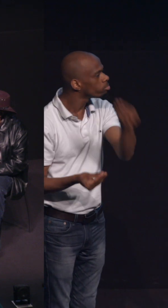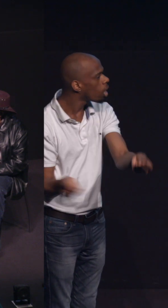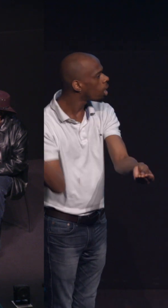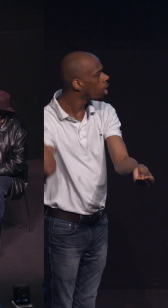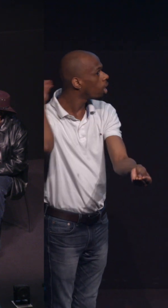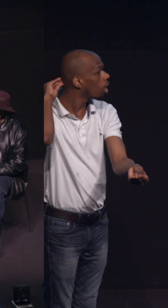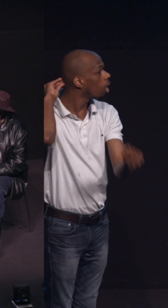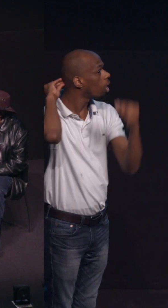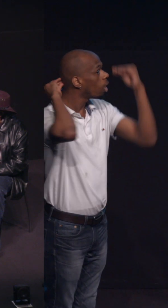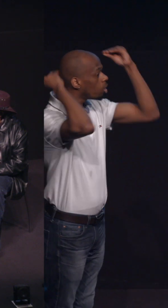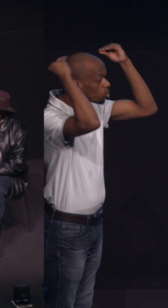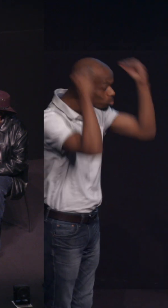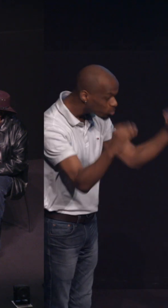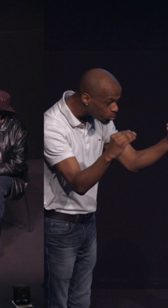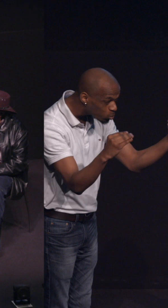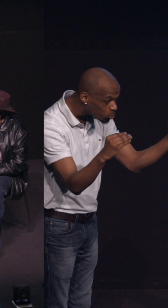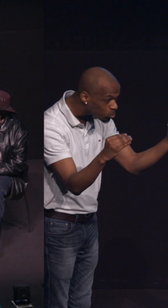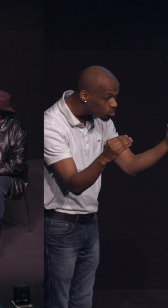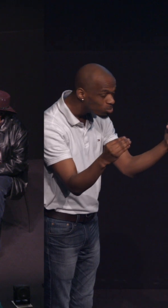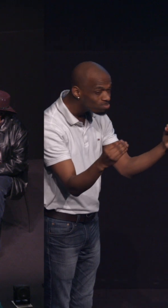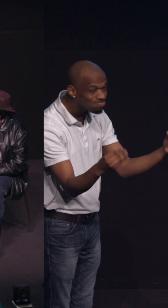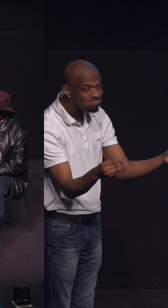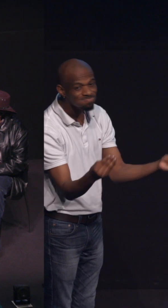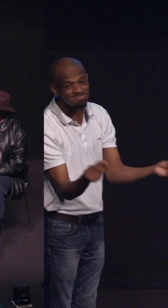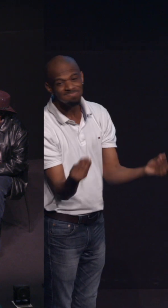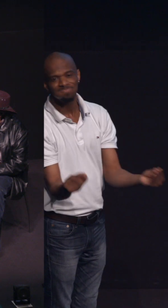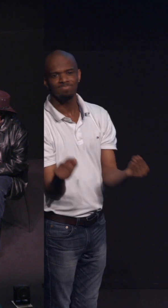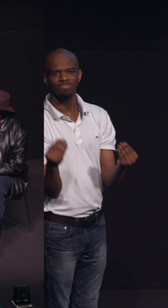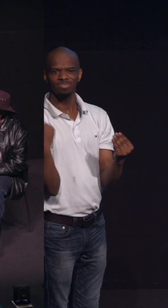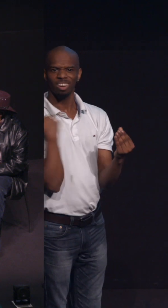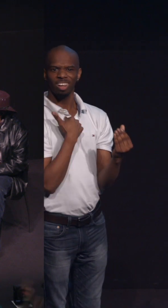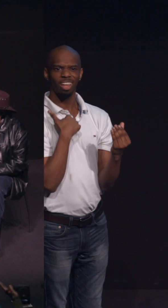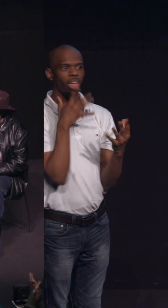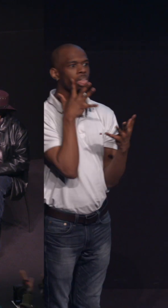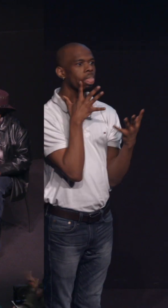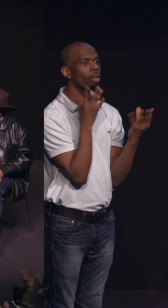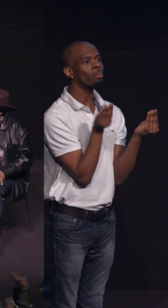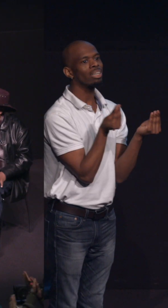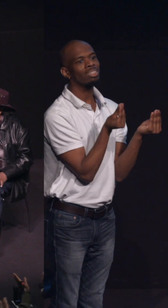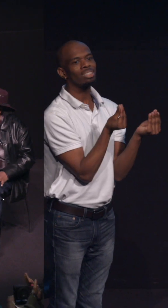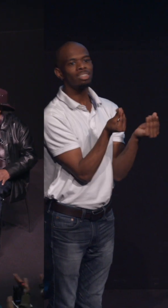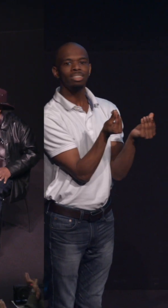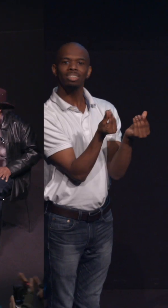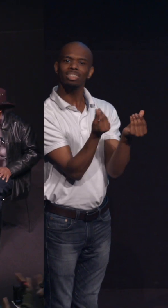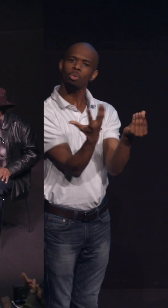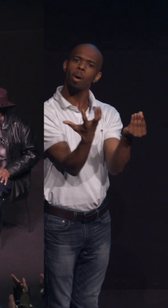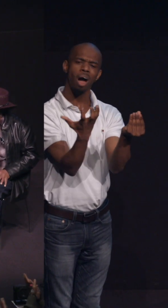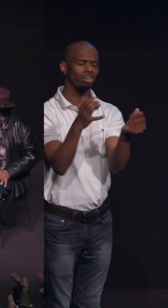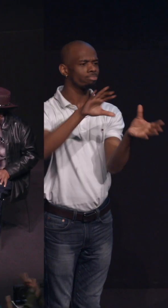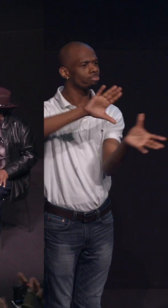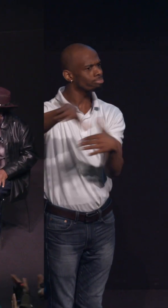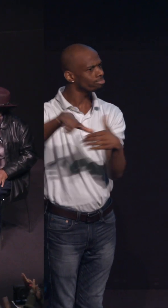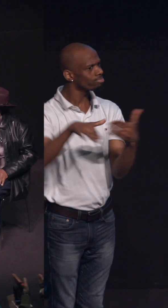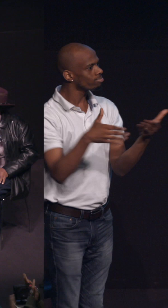We can't capitalize on this stuff anymore. It's, like, it's nonsense, so. Free the land, free education.